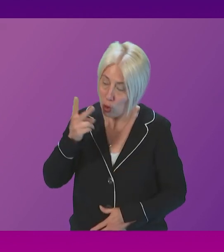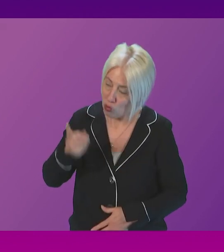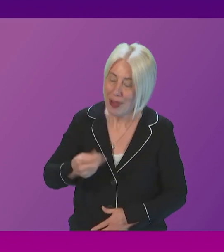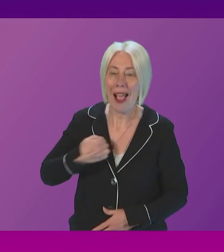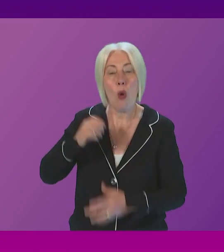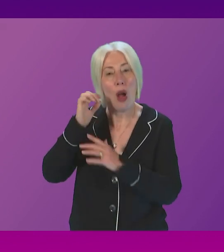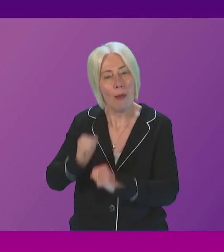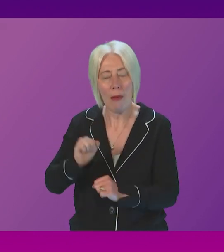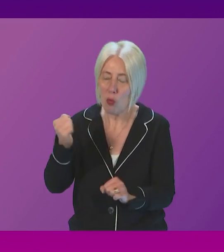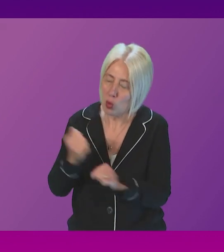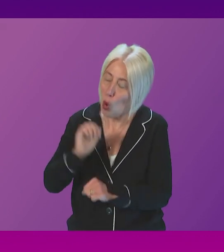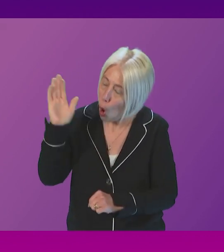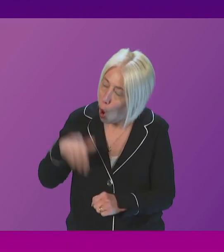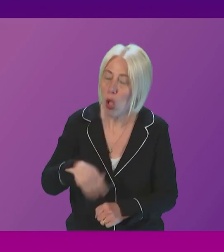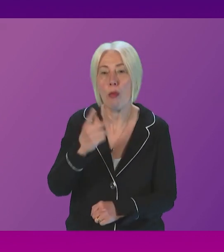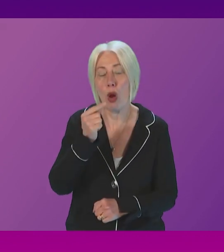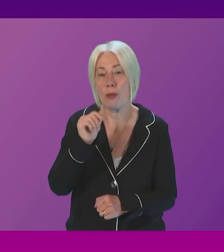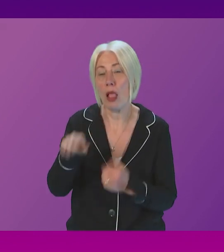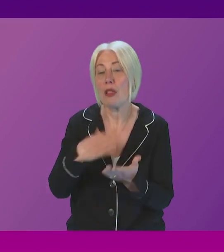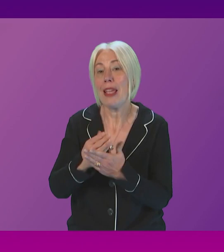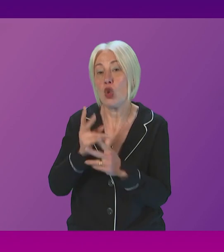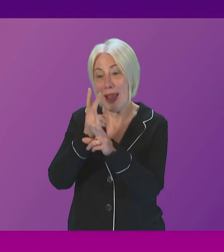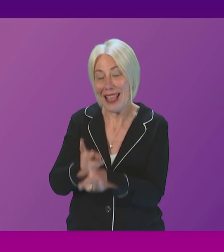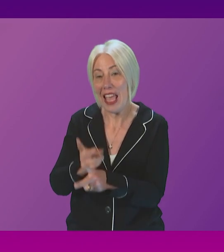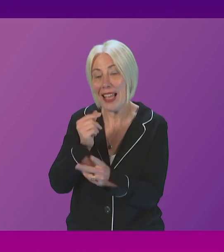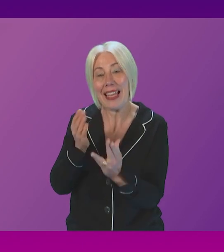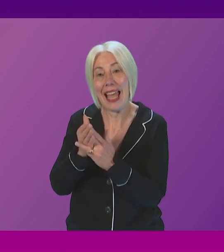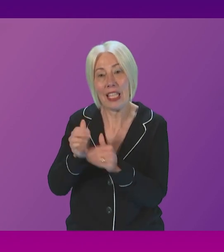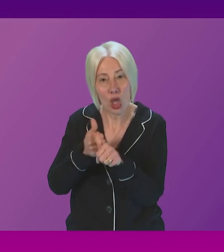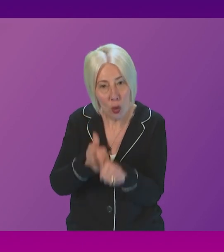to doing all that we can do to ensure that carers can access the support that they need.